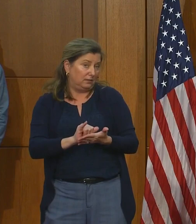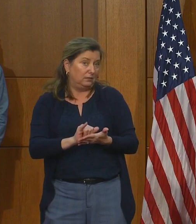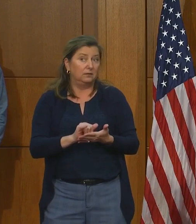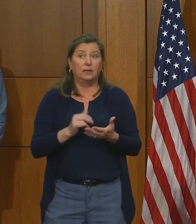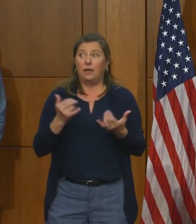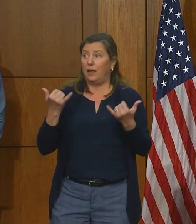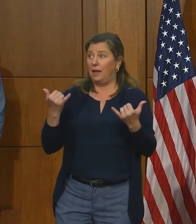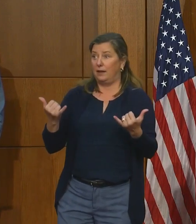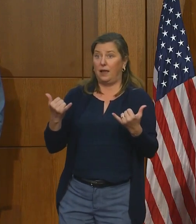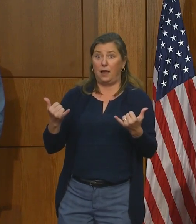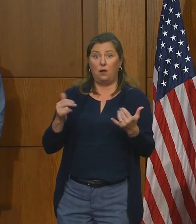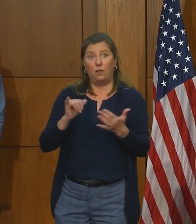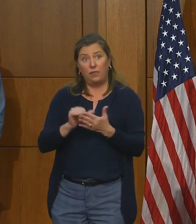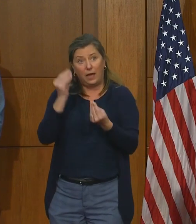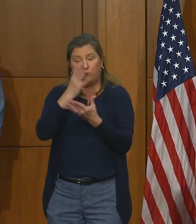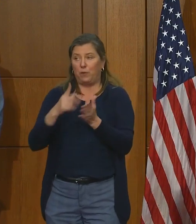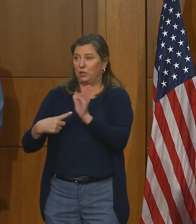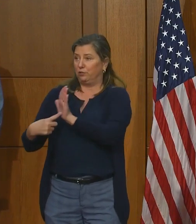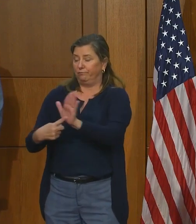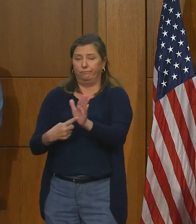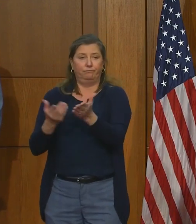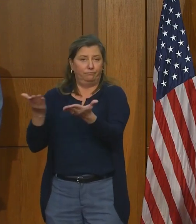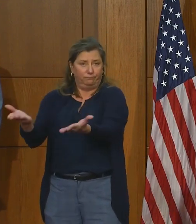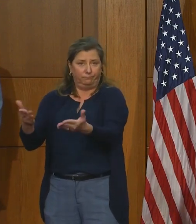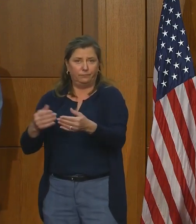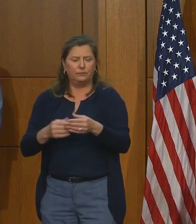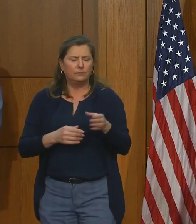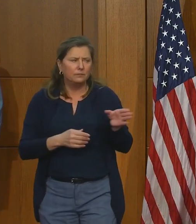THE ONLY LOCALITY THAT THAT MAY